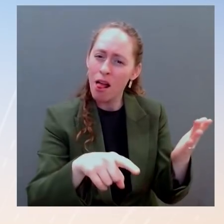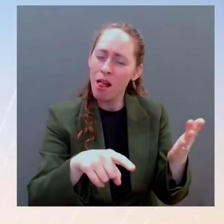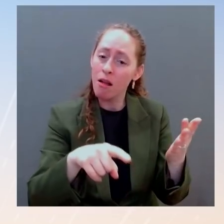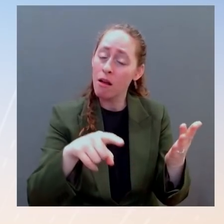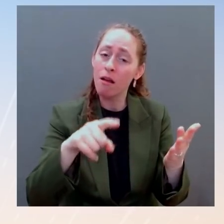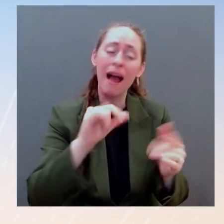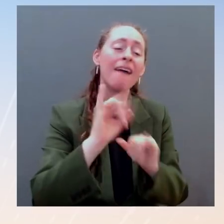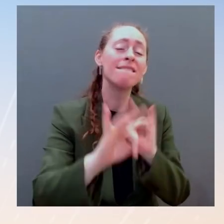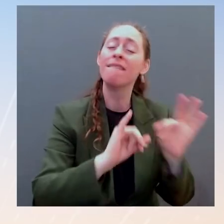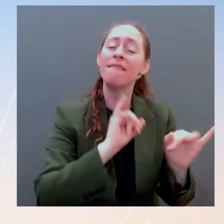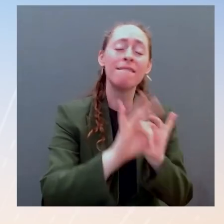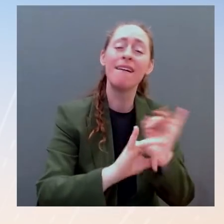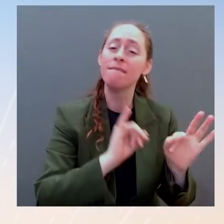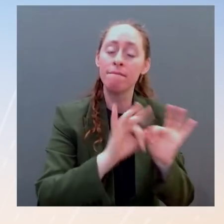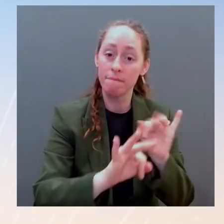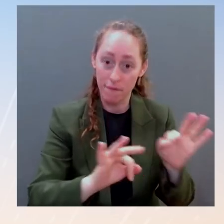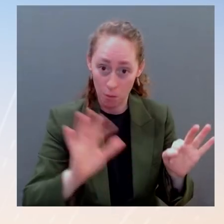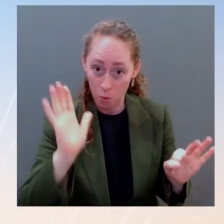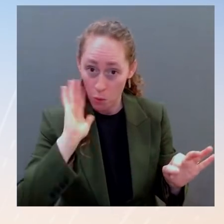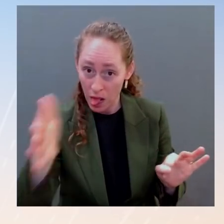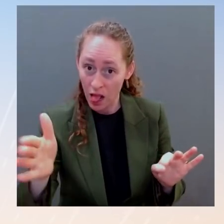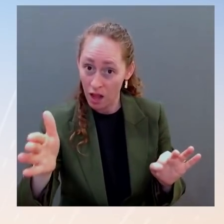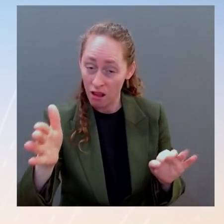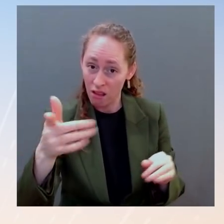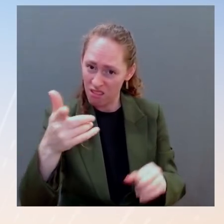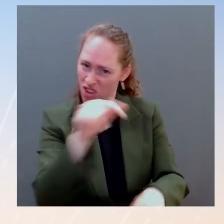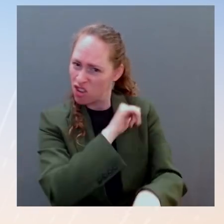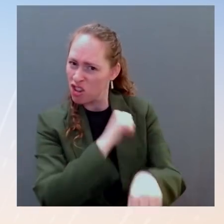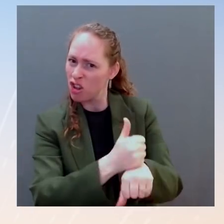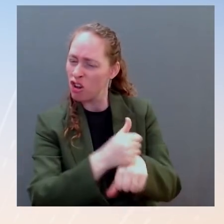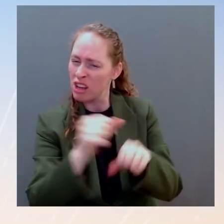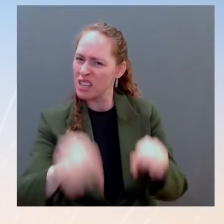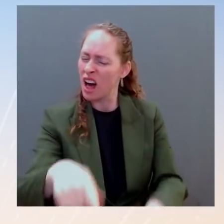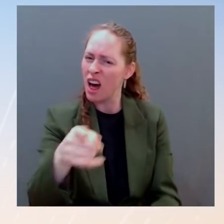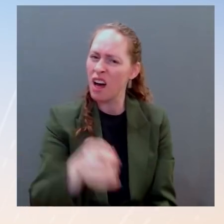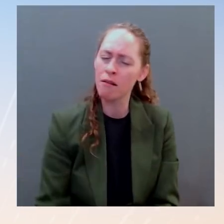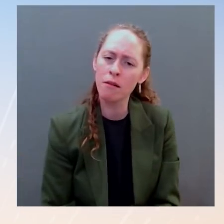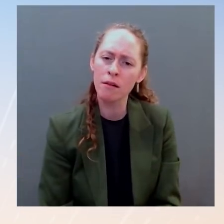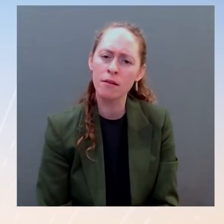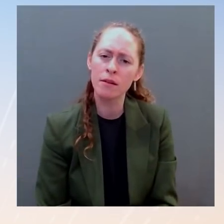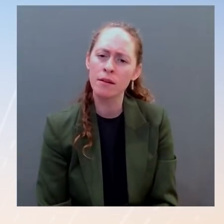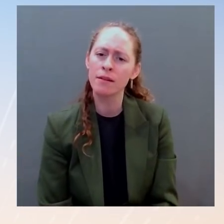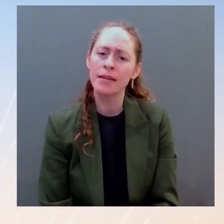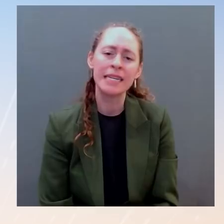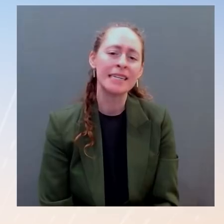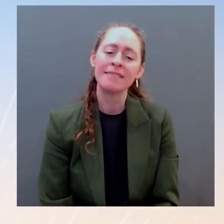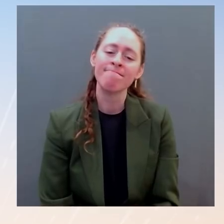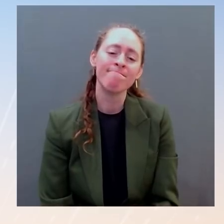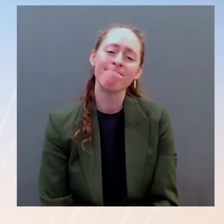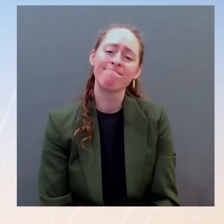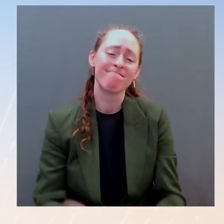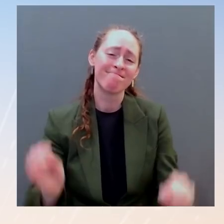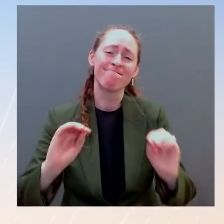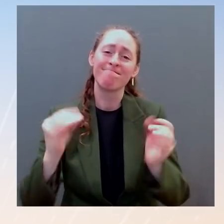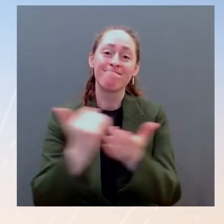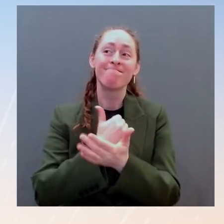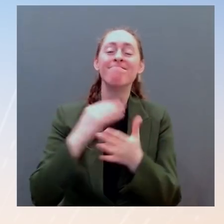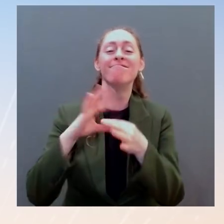in terms of any authority and how -- or how it would work. What I would tell you is that not a single person in this country has paid a dime on student --